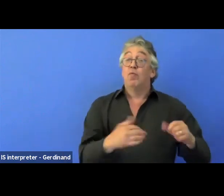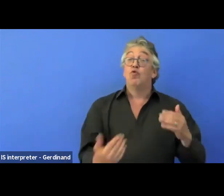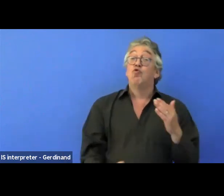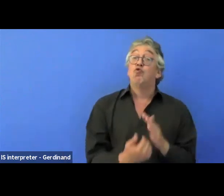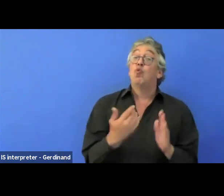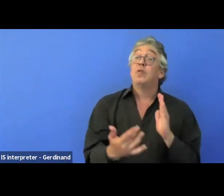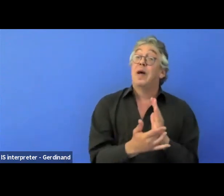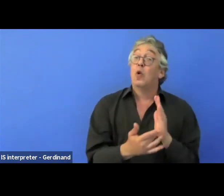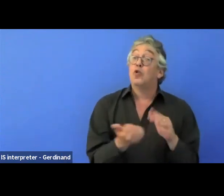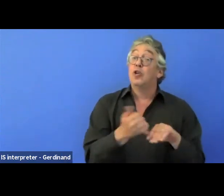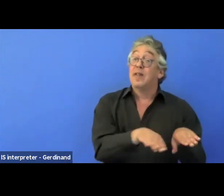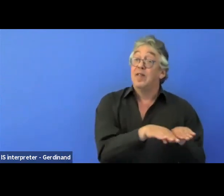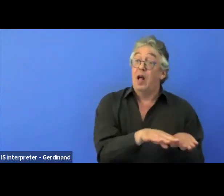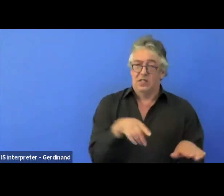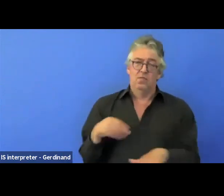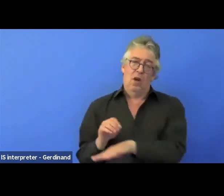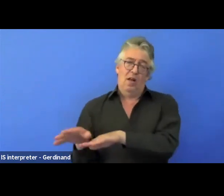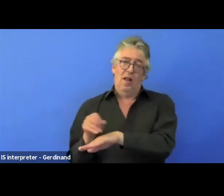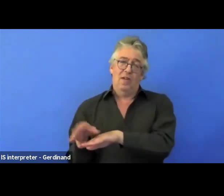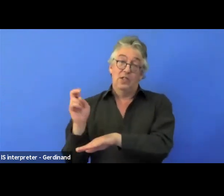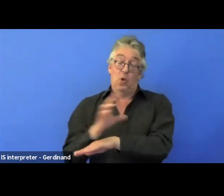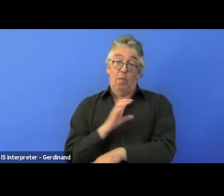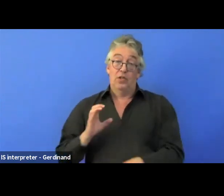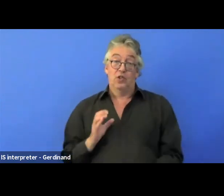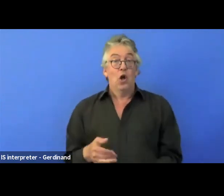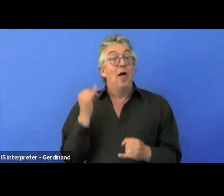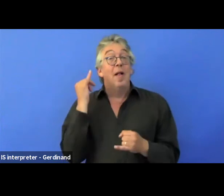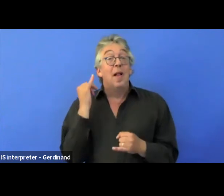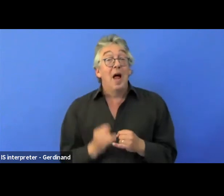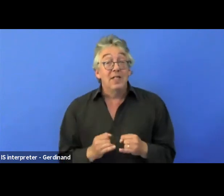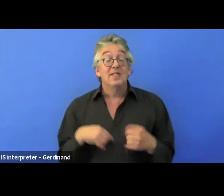Finally, we are also members of different technical committees